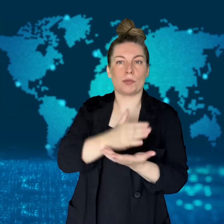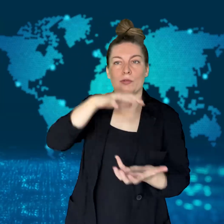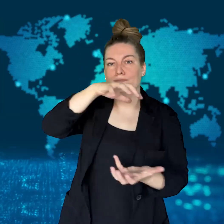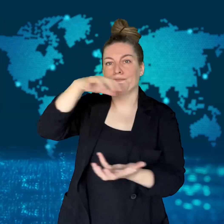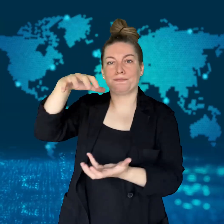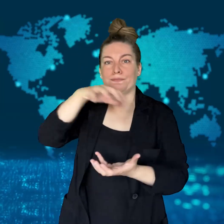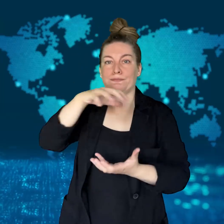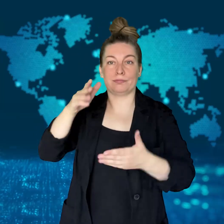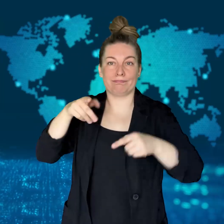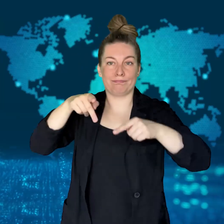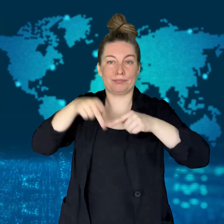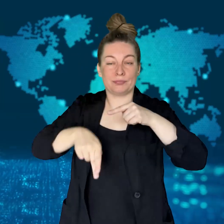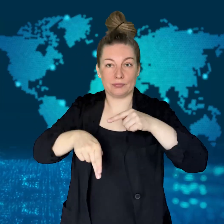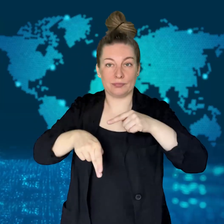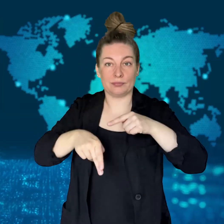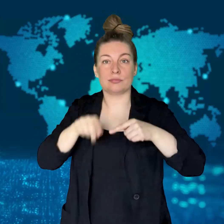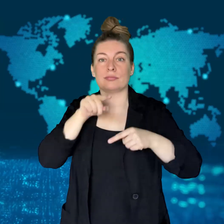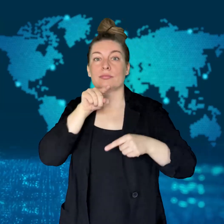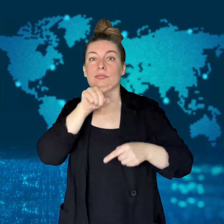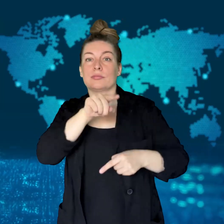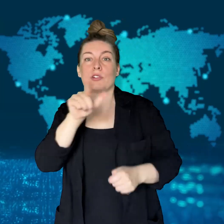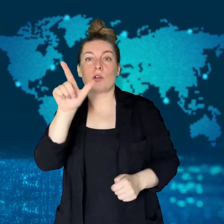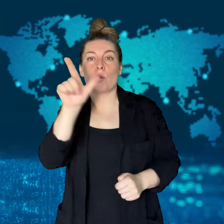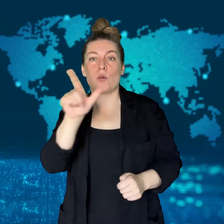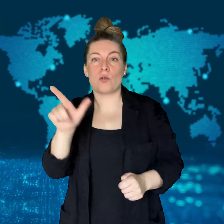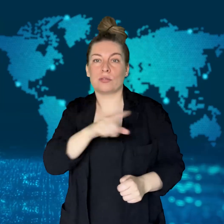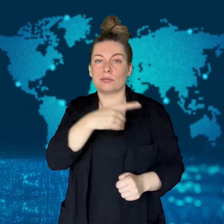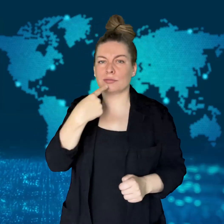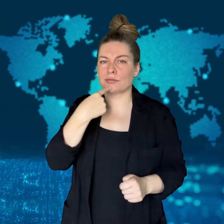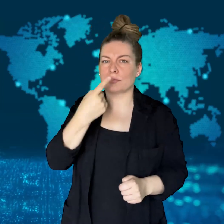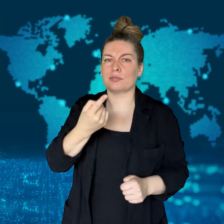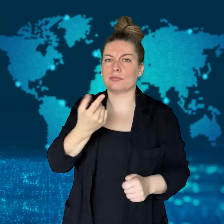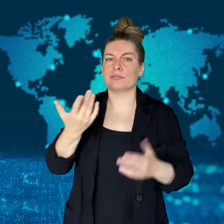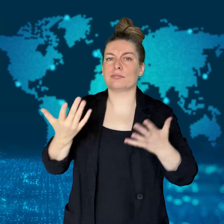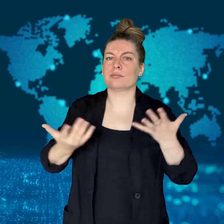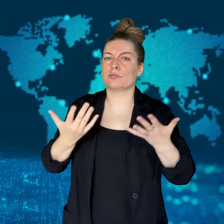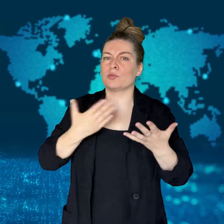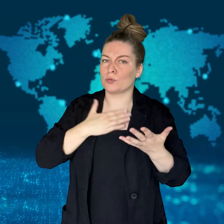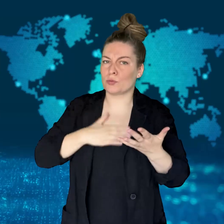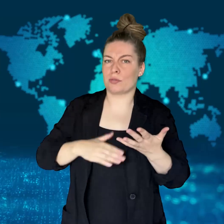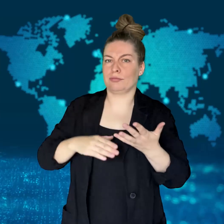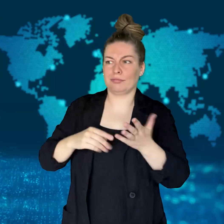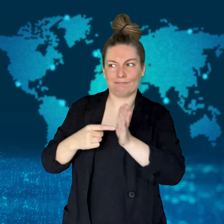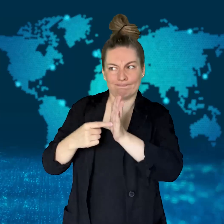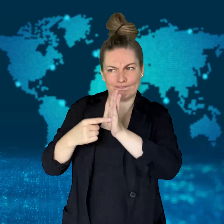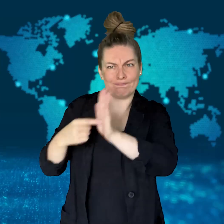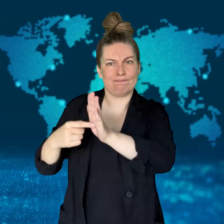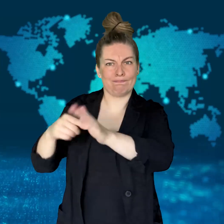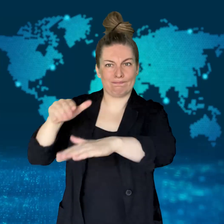retaliatory steps in response, North Korea said the balloons would stop.